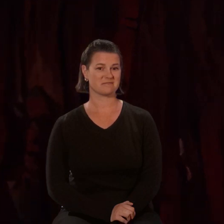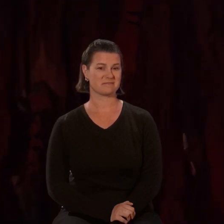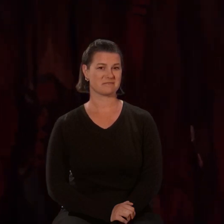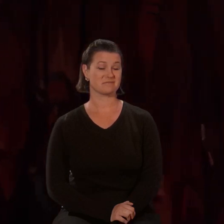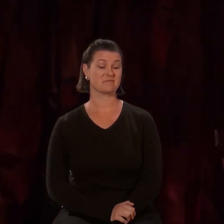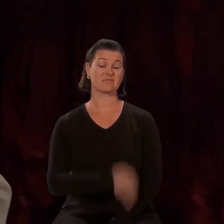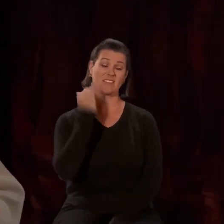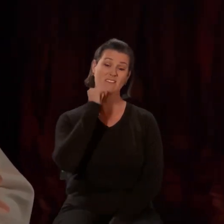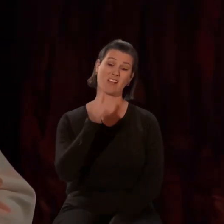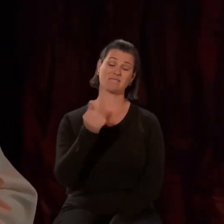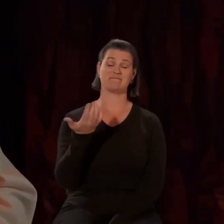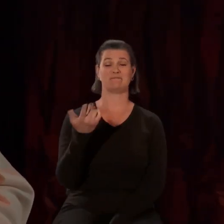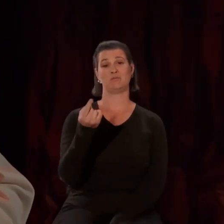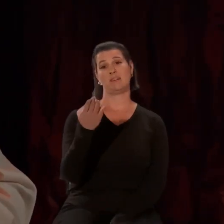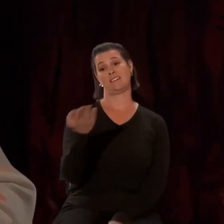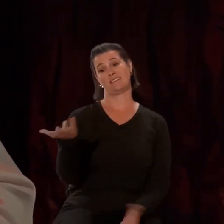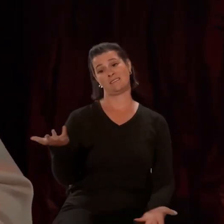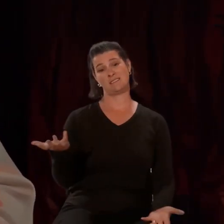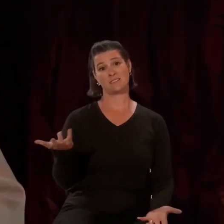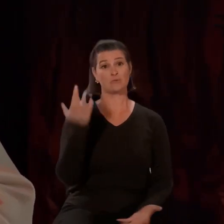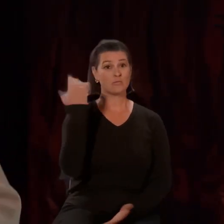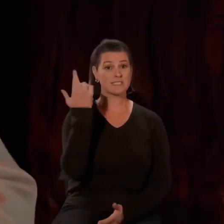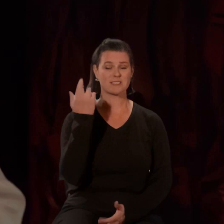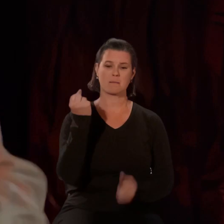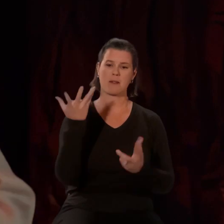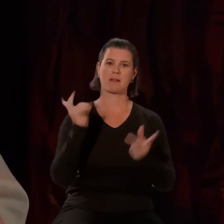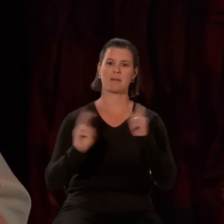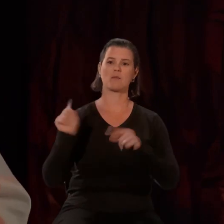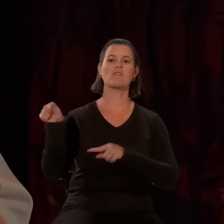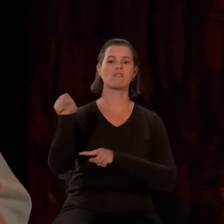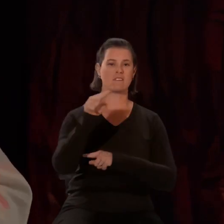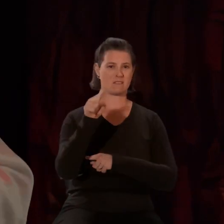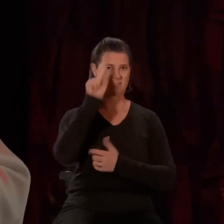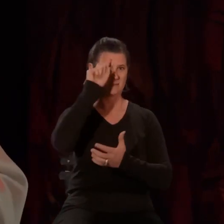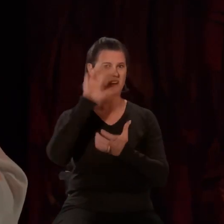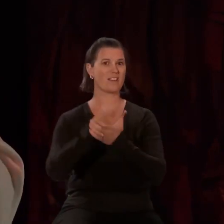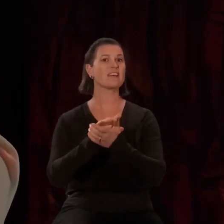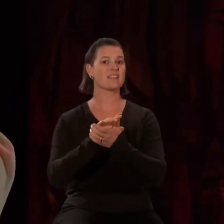Well, if you don't, that's too bad, 'cause there are a lot of folks who do, for a good reason.